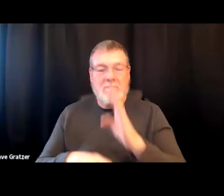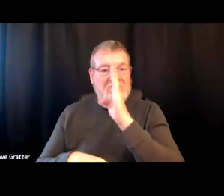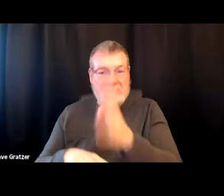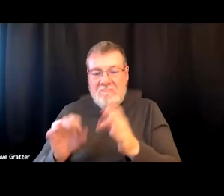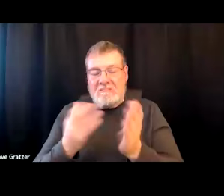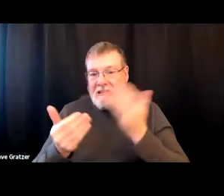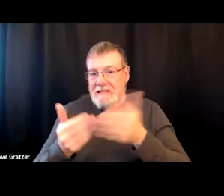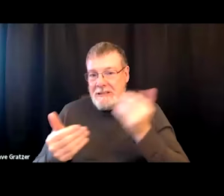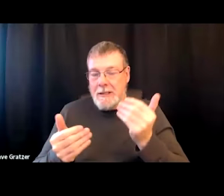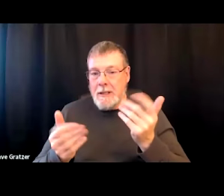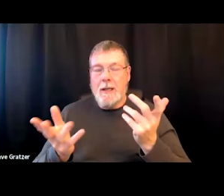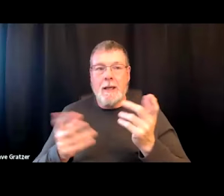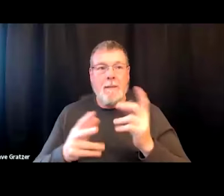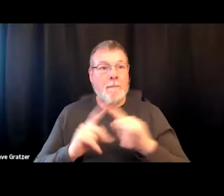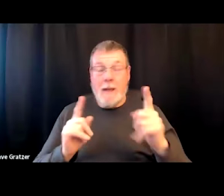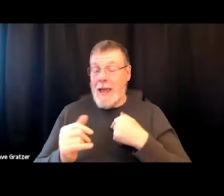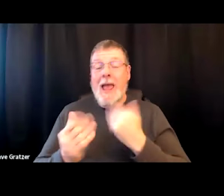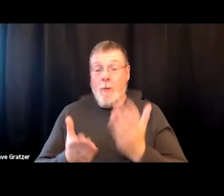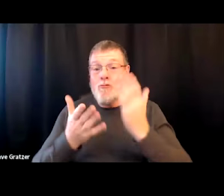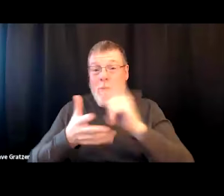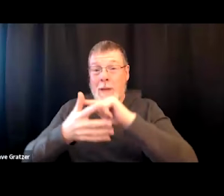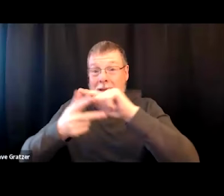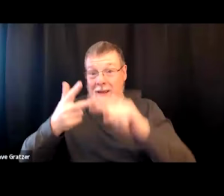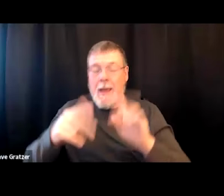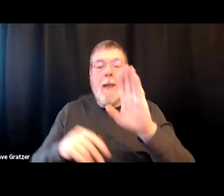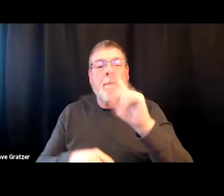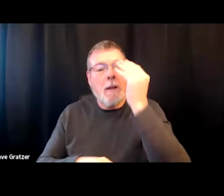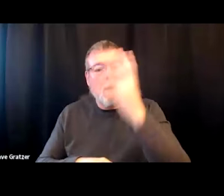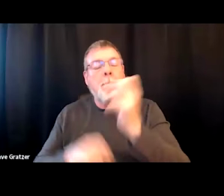So these are ones I recommend, but there are also many others.